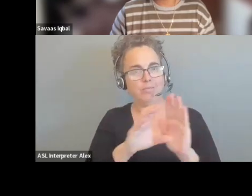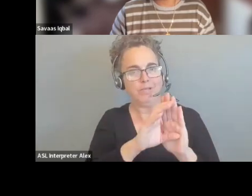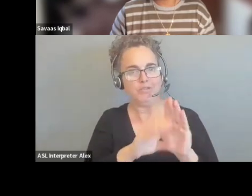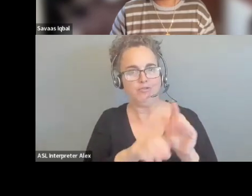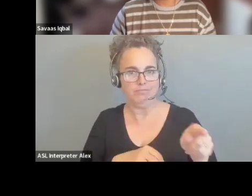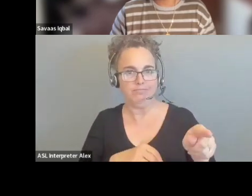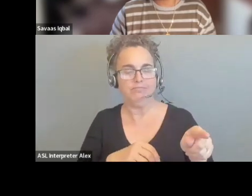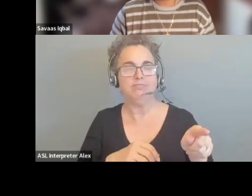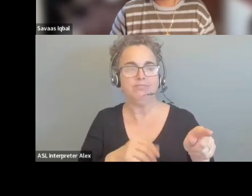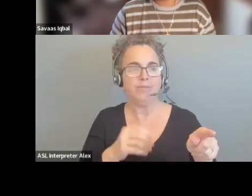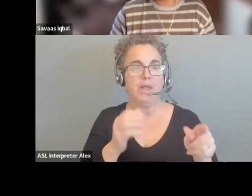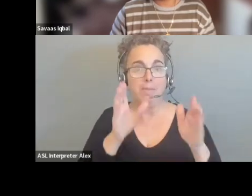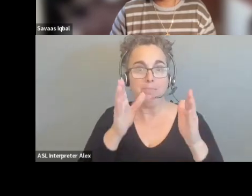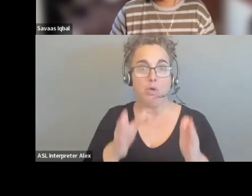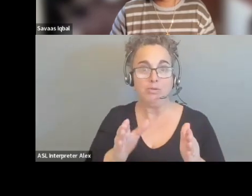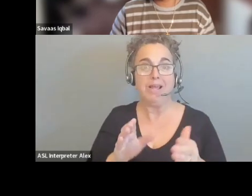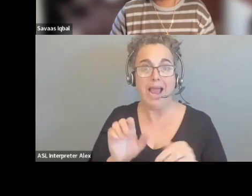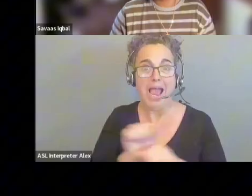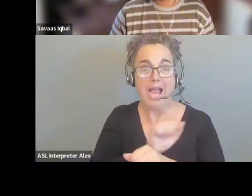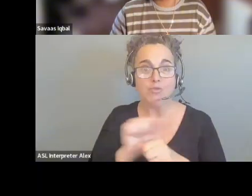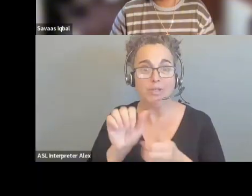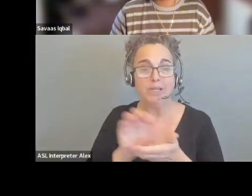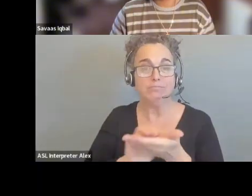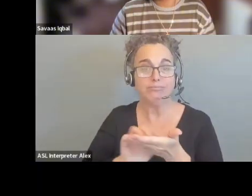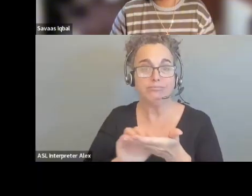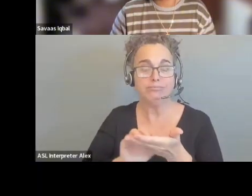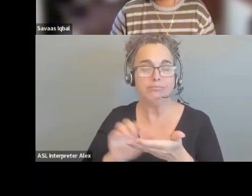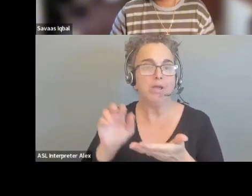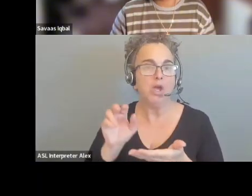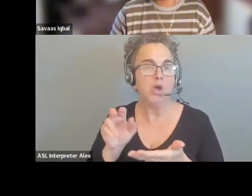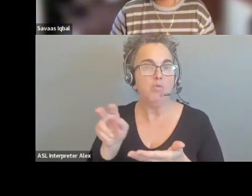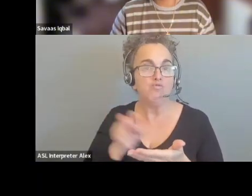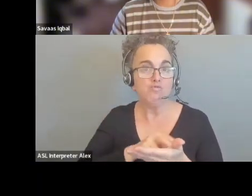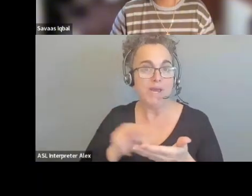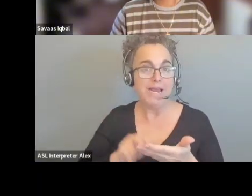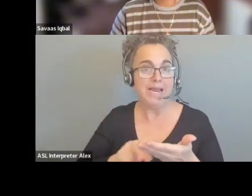with someone actually reading the braille by touching the blocks themselves.